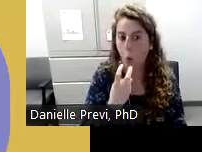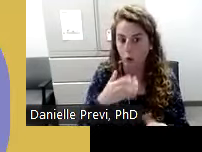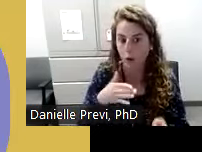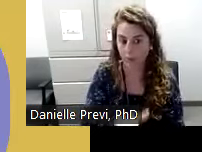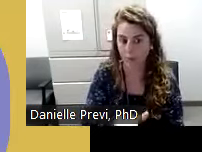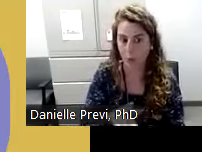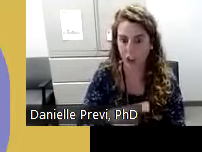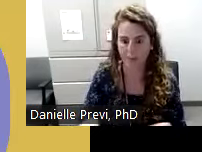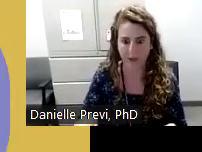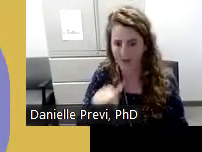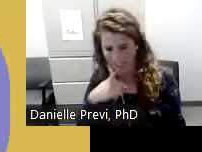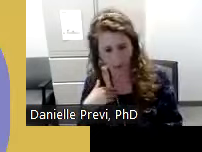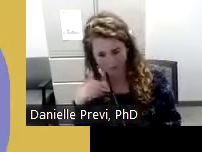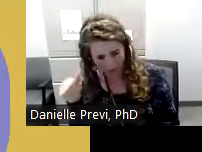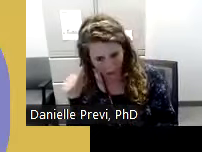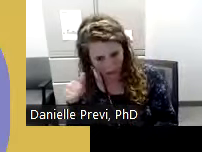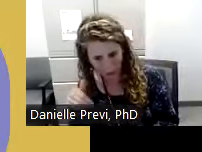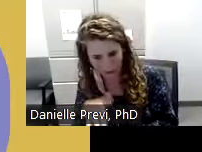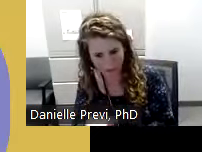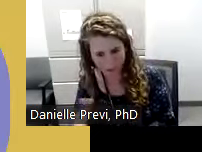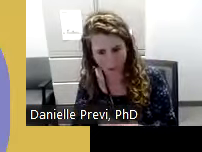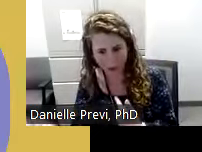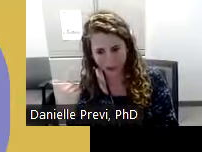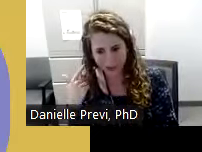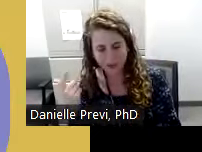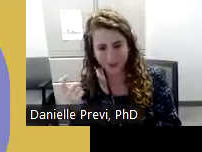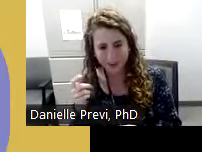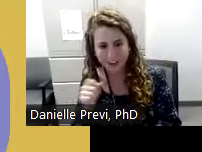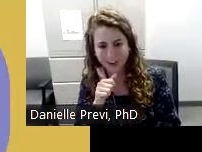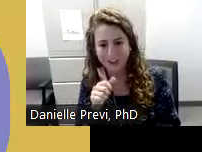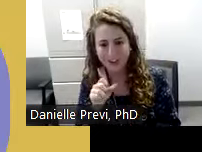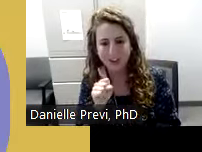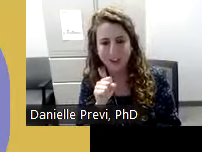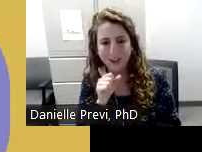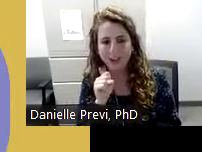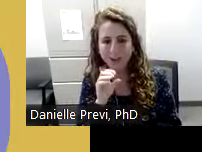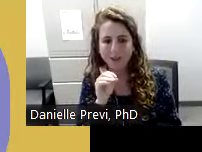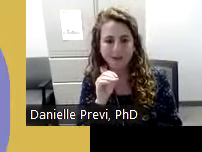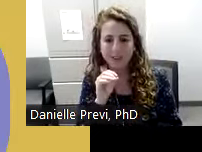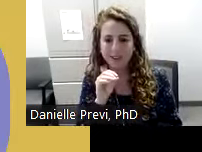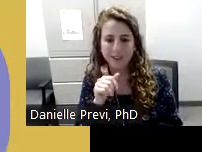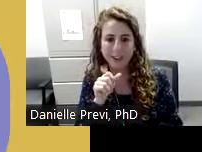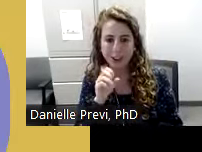of hearing children who use the oral approach with their education but not an auditory approach. So